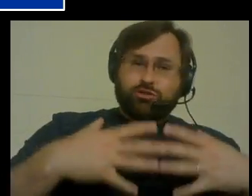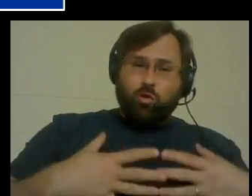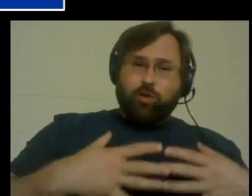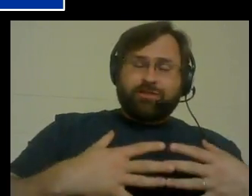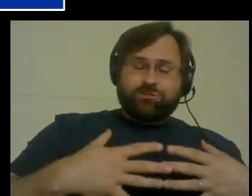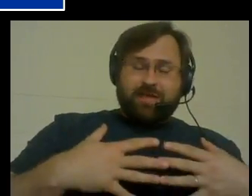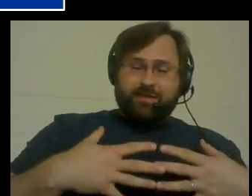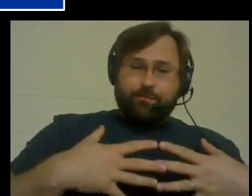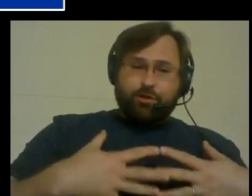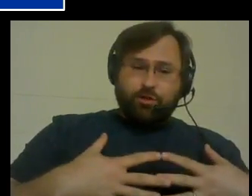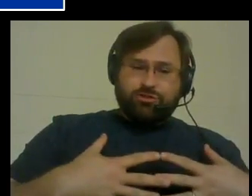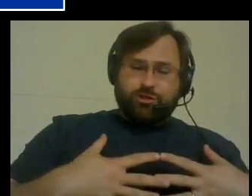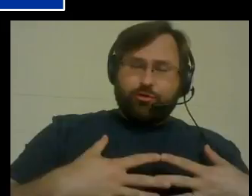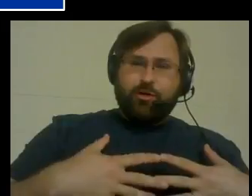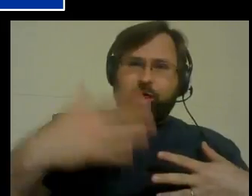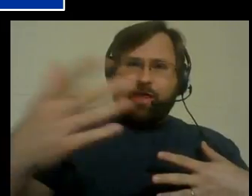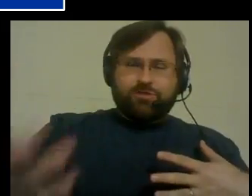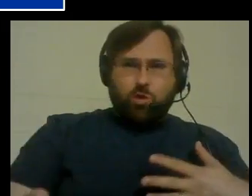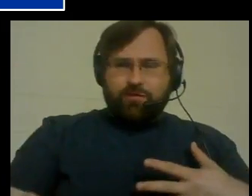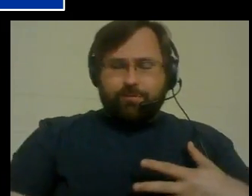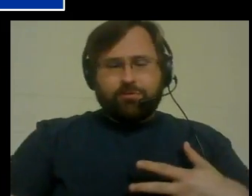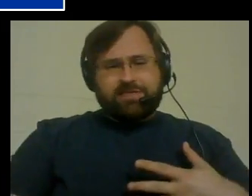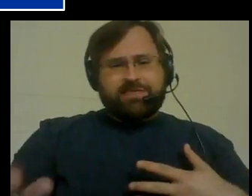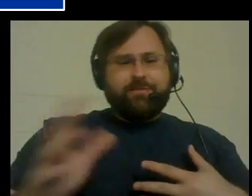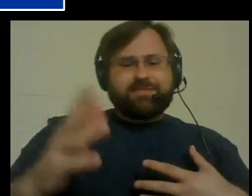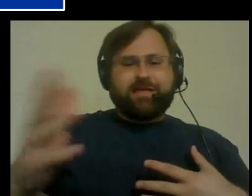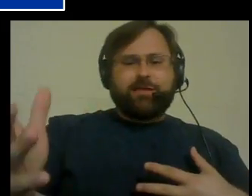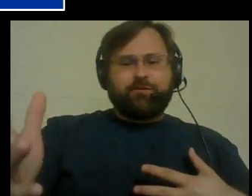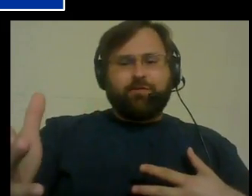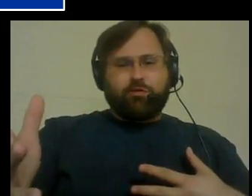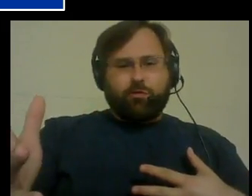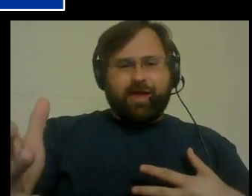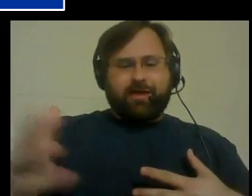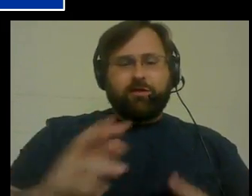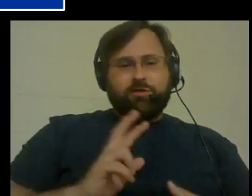score by signing the number close to you and the score of an opposing team by sending the number farther away